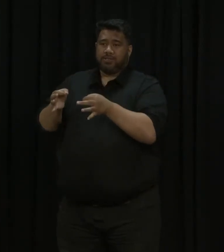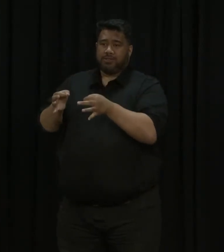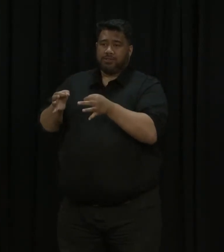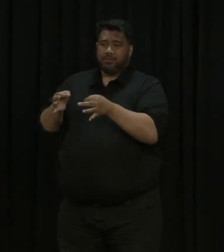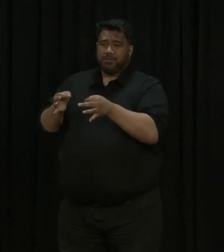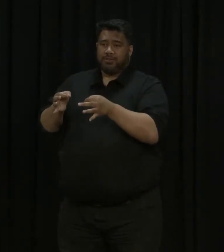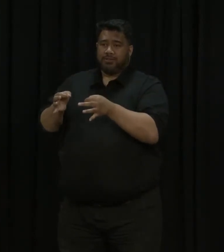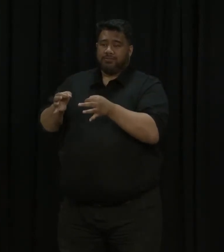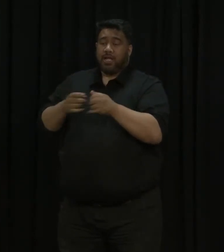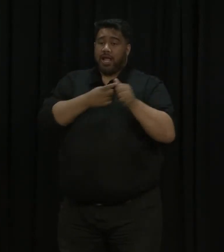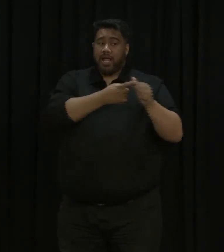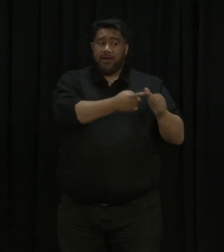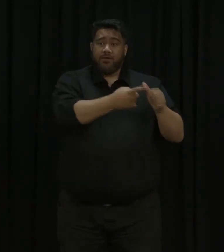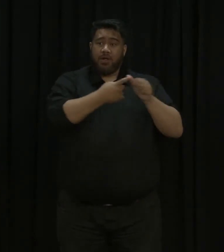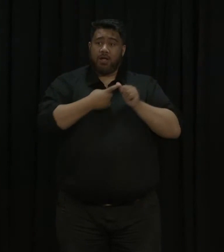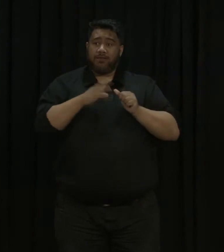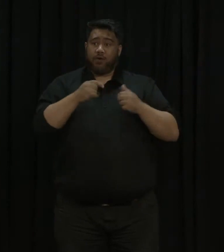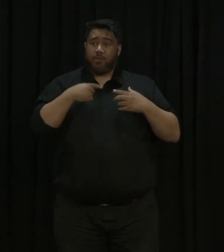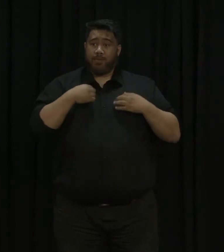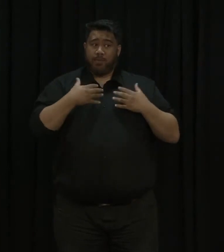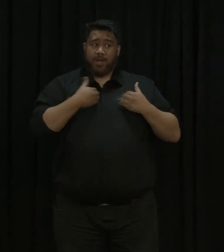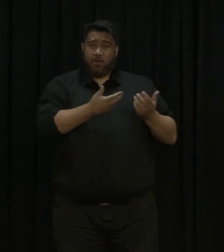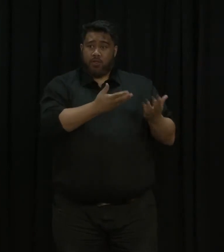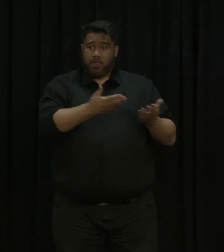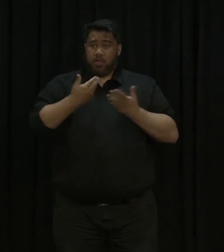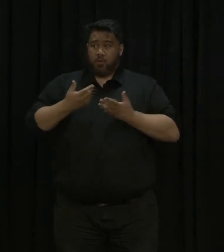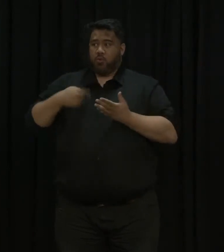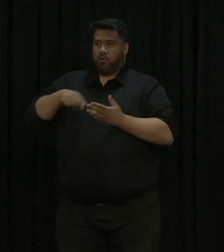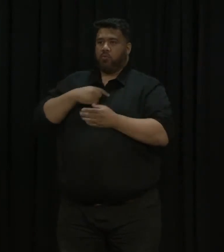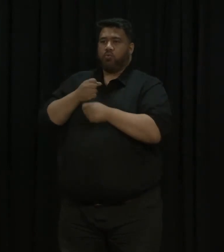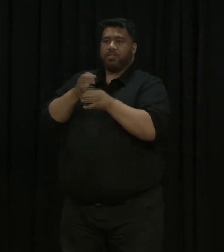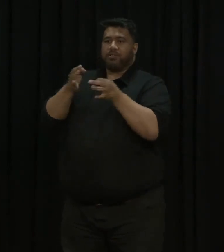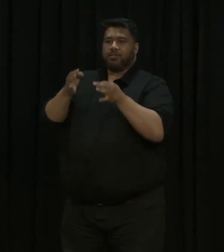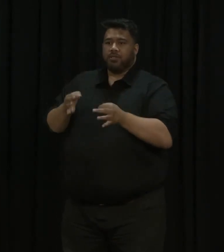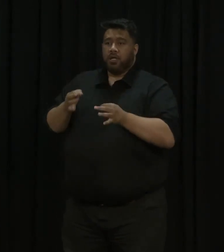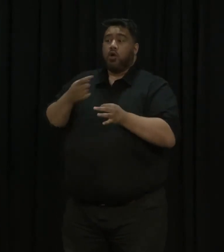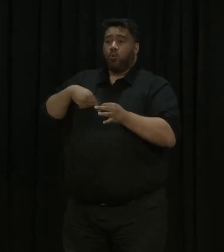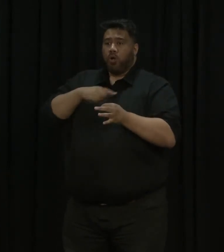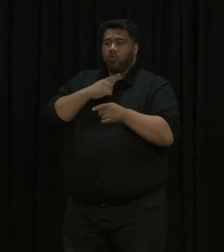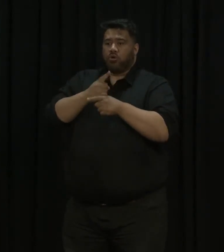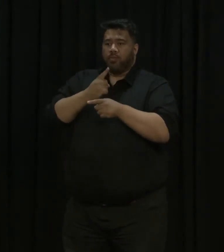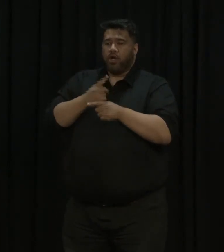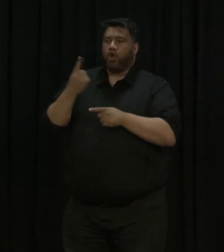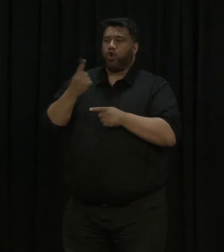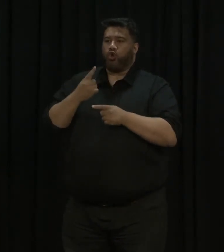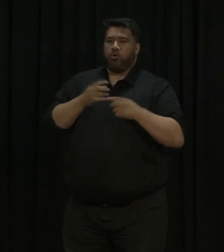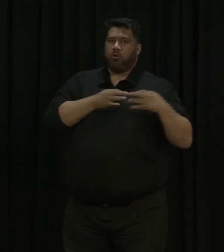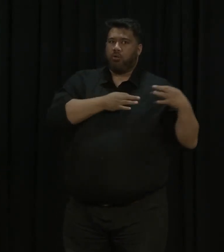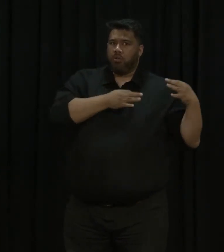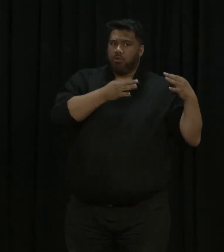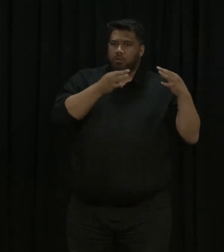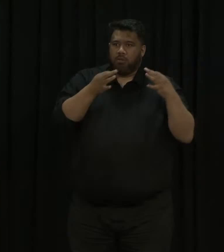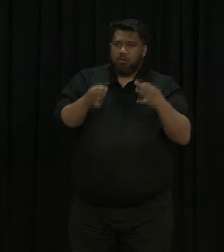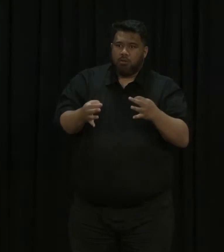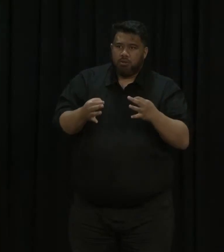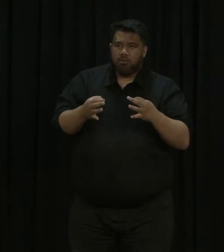possibly do about the first dose of? The cabinet will make